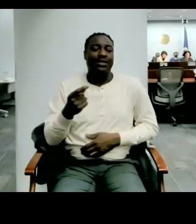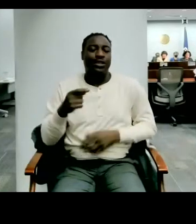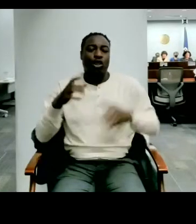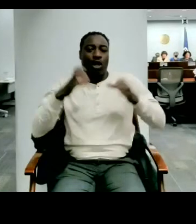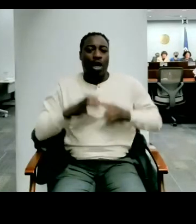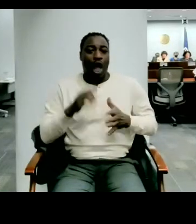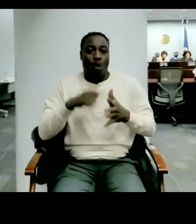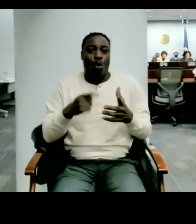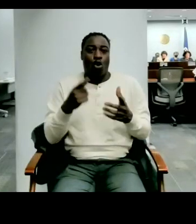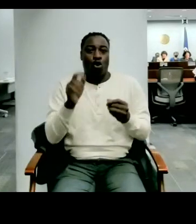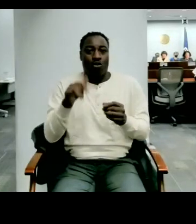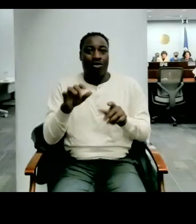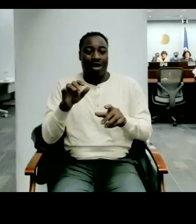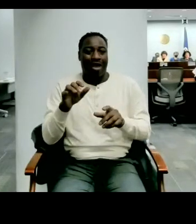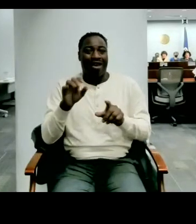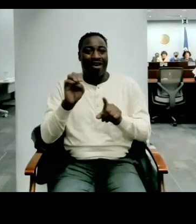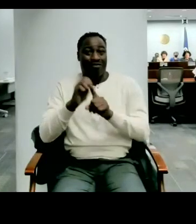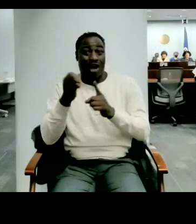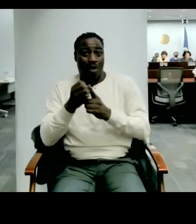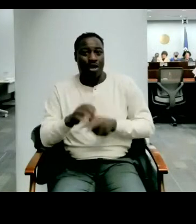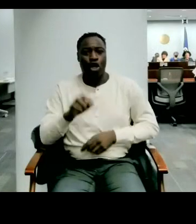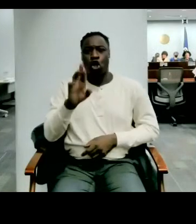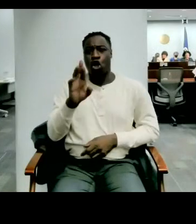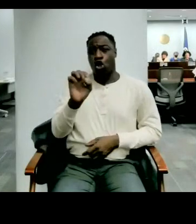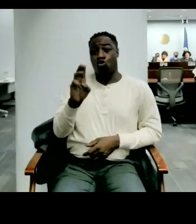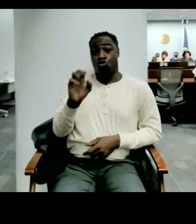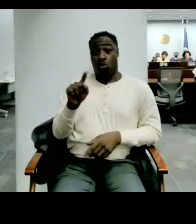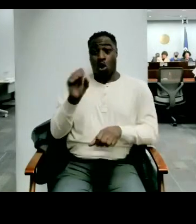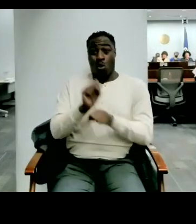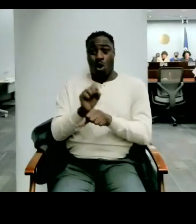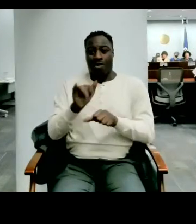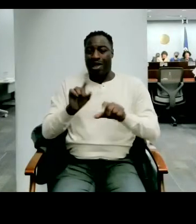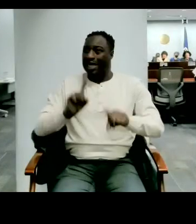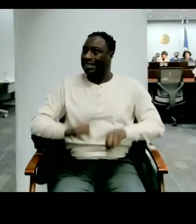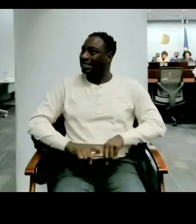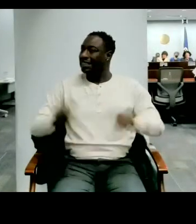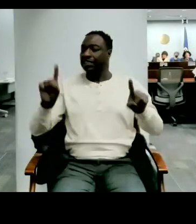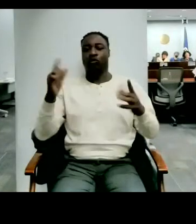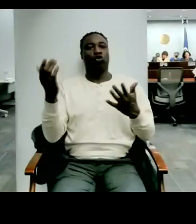Remote work itself a whole brand-new area and you need to understand what the rules